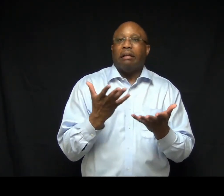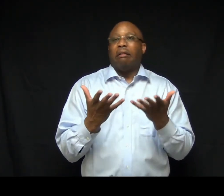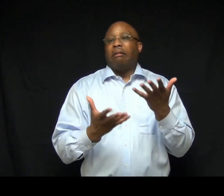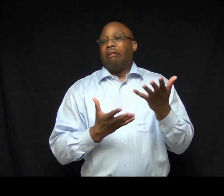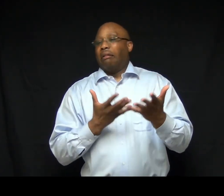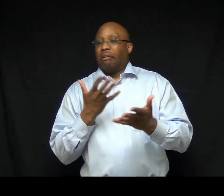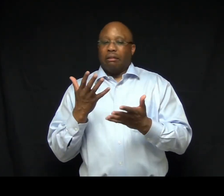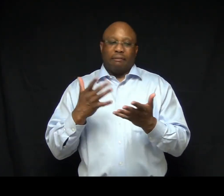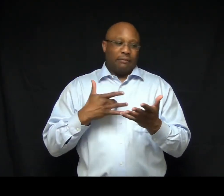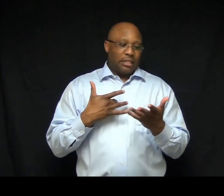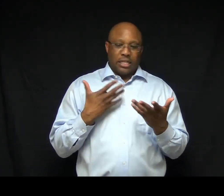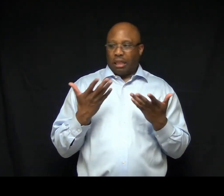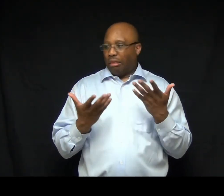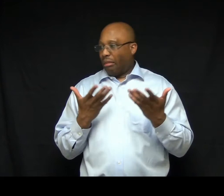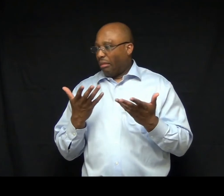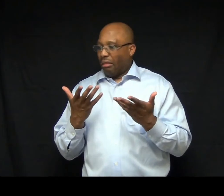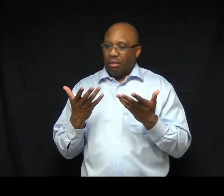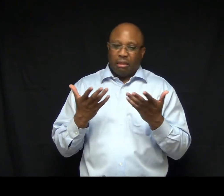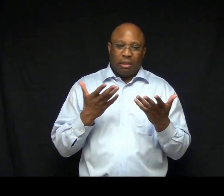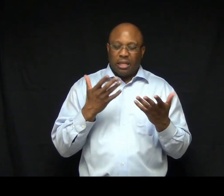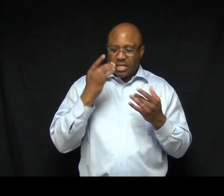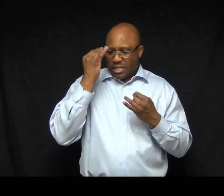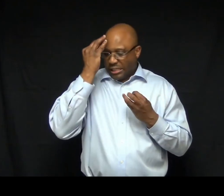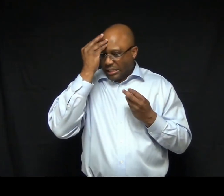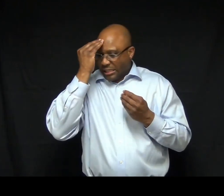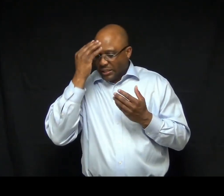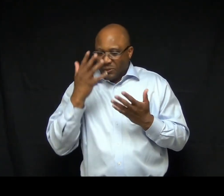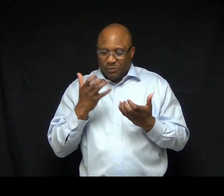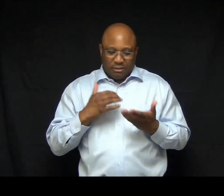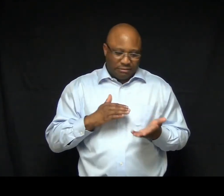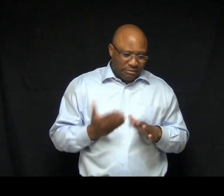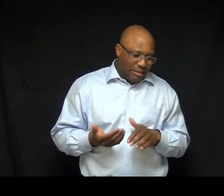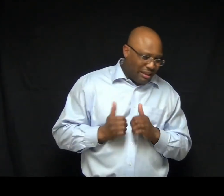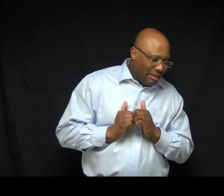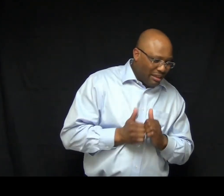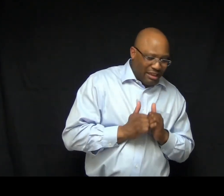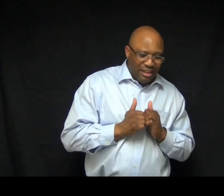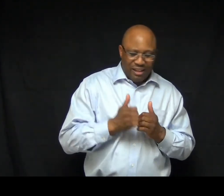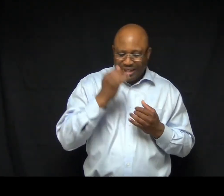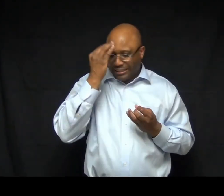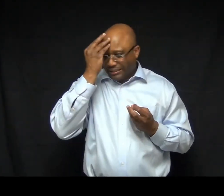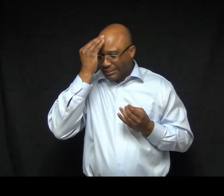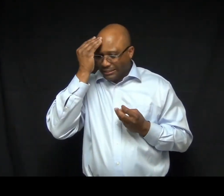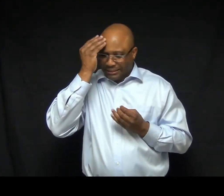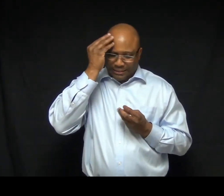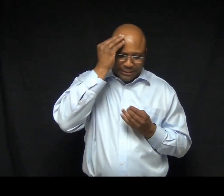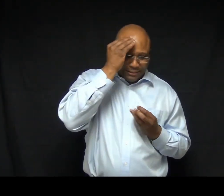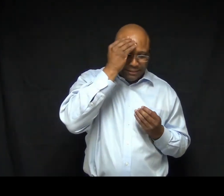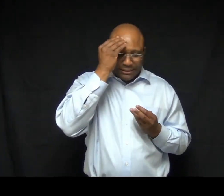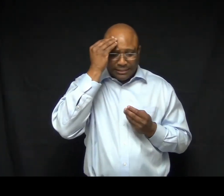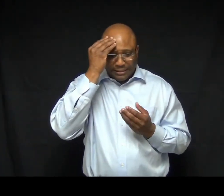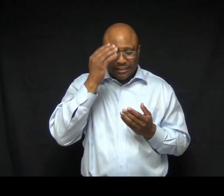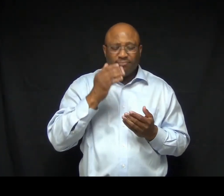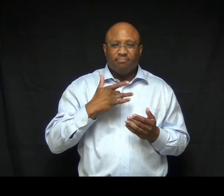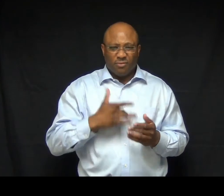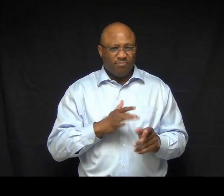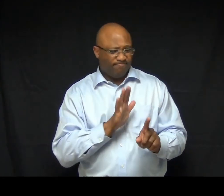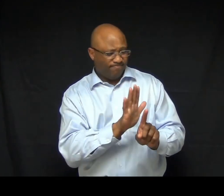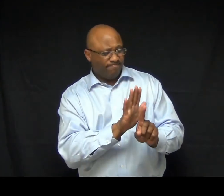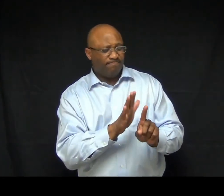Some may also develop suicidal thoughts.